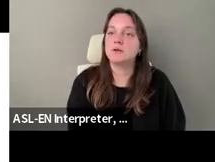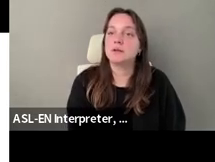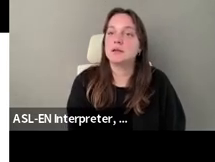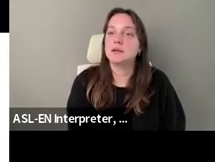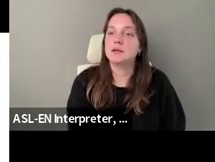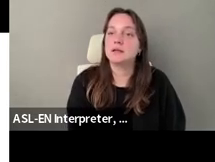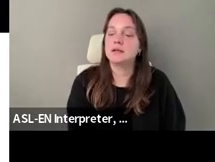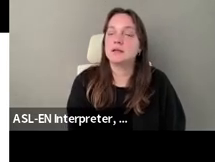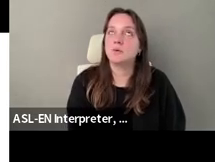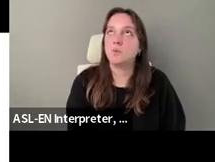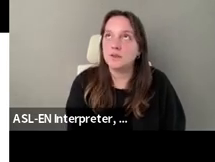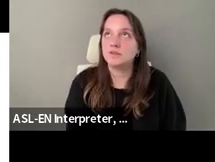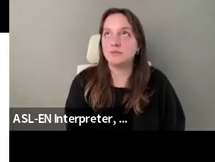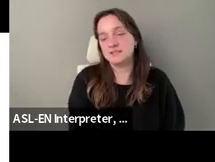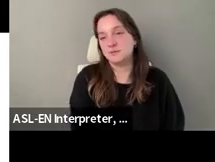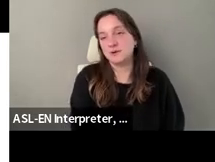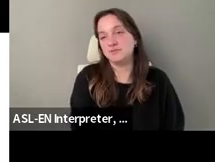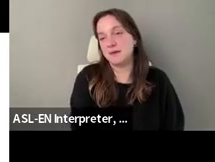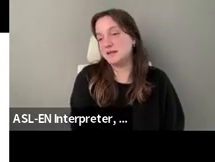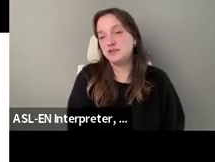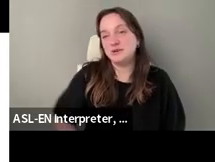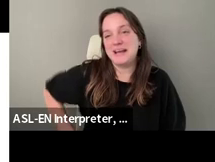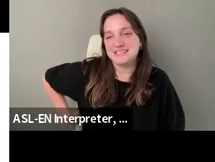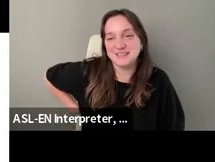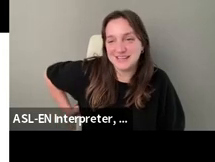of us do. What the rest of the world